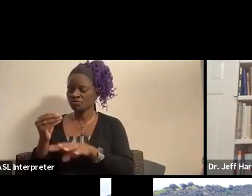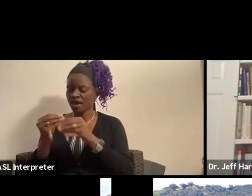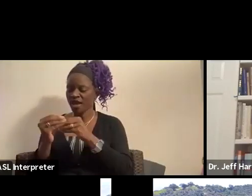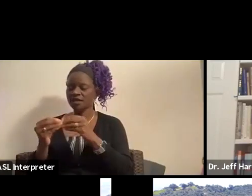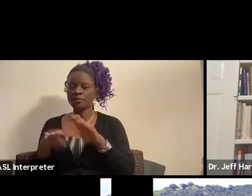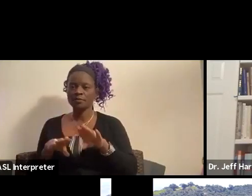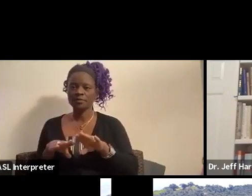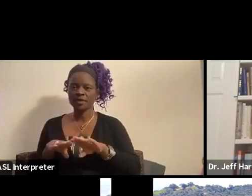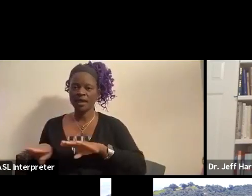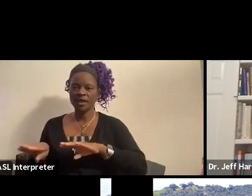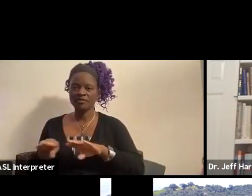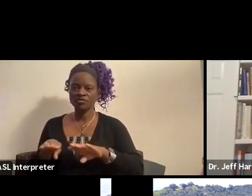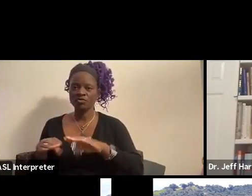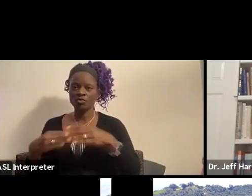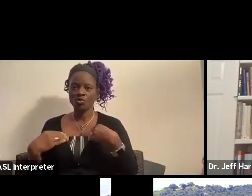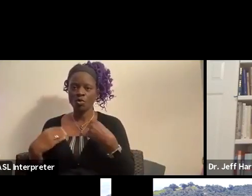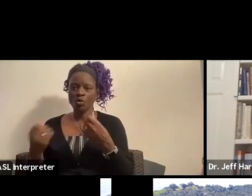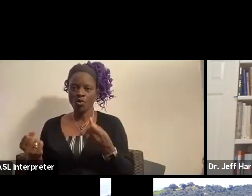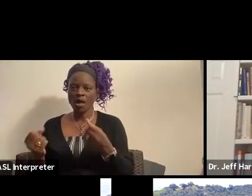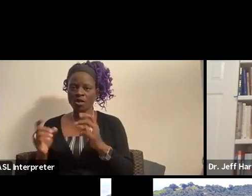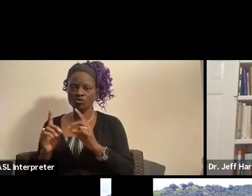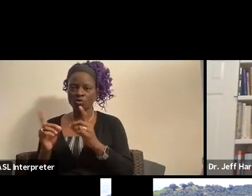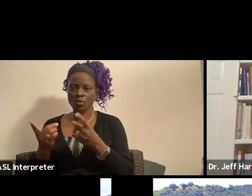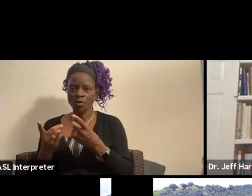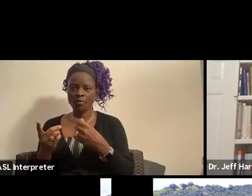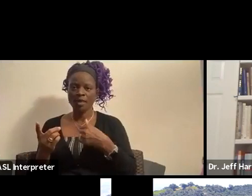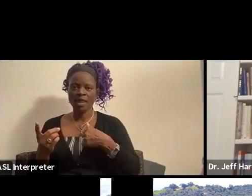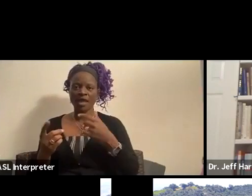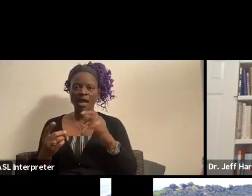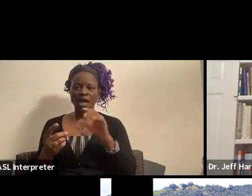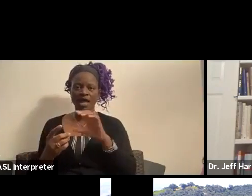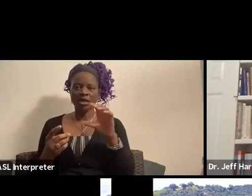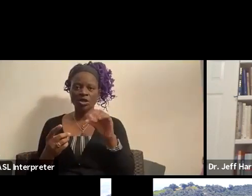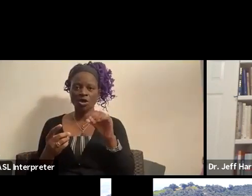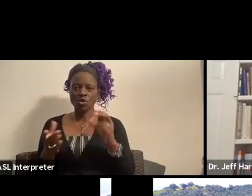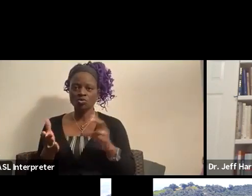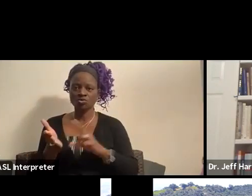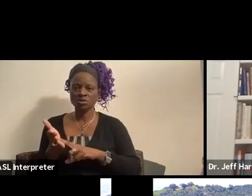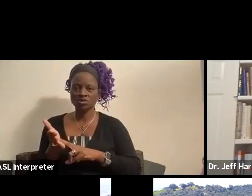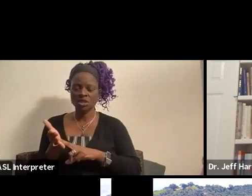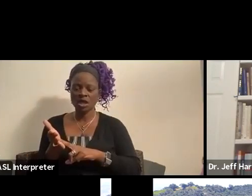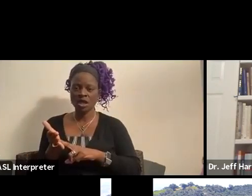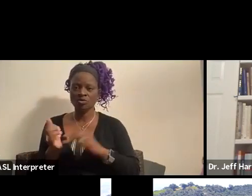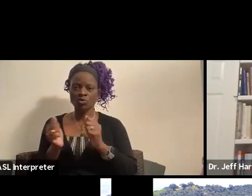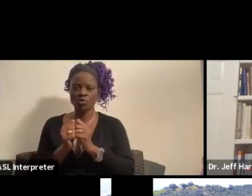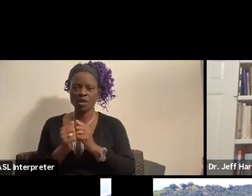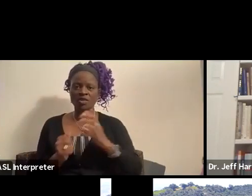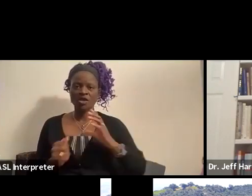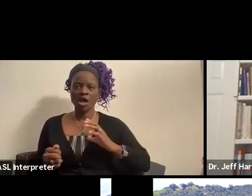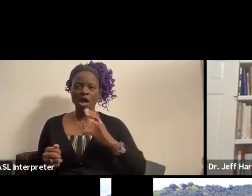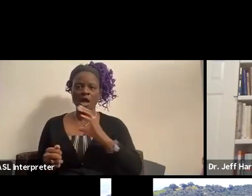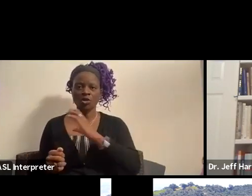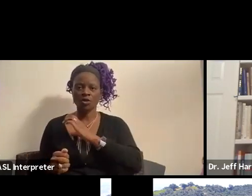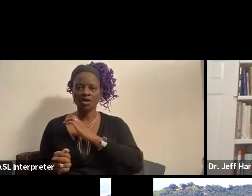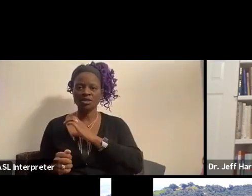I was a cosigner on Measure O with Congressman Thompson in the ballot initiative because it's imperative that we